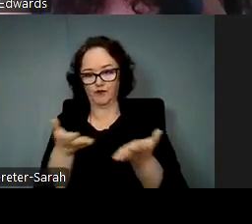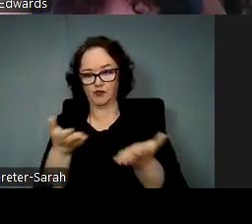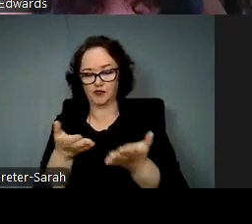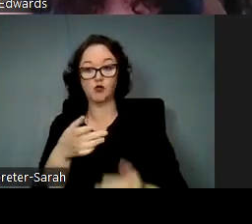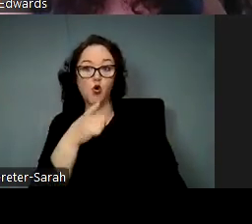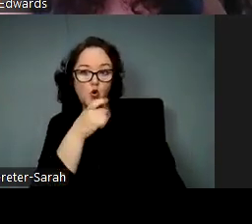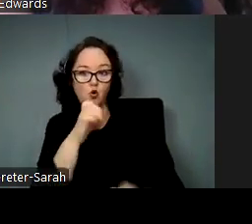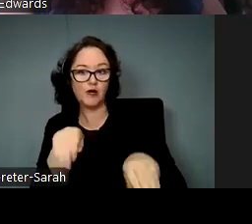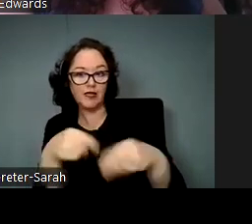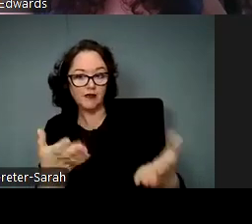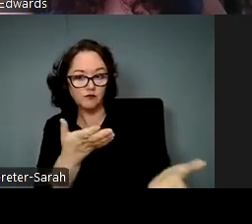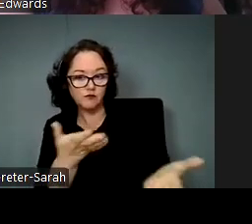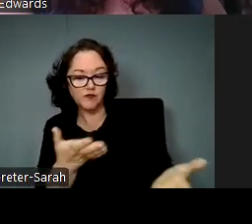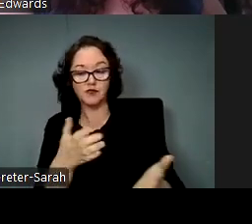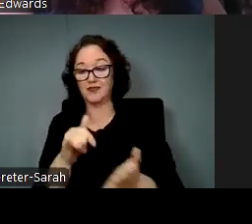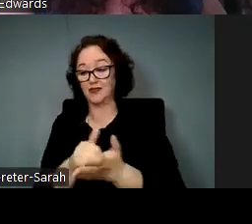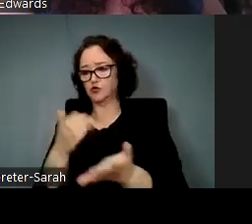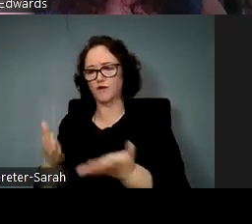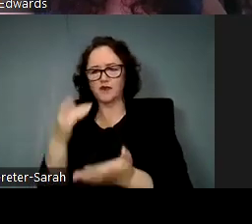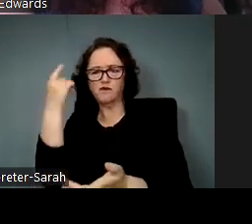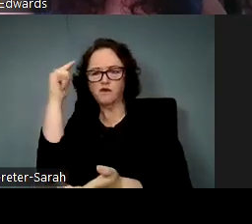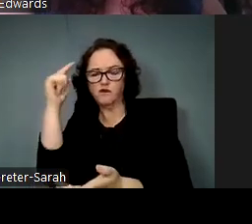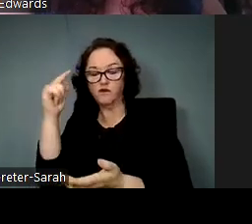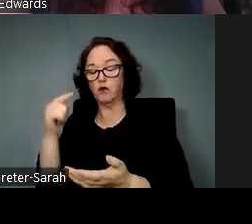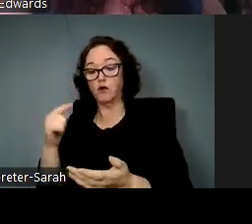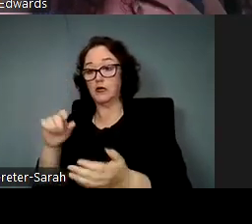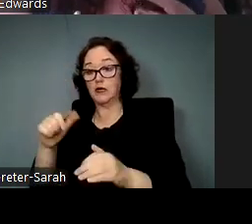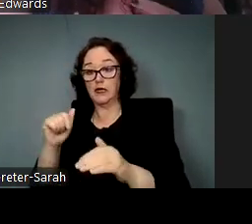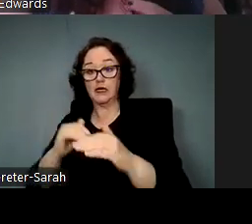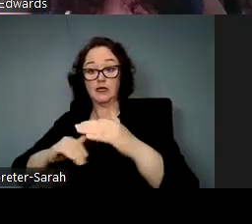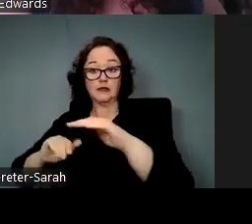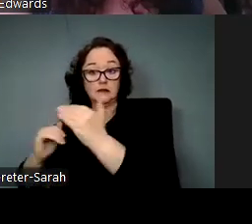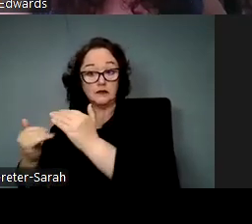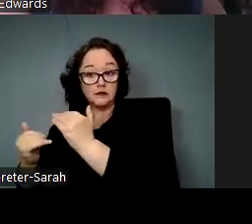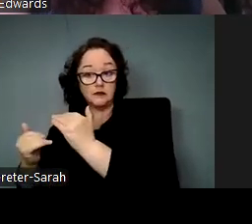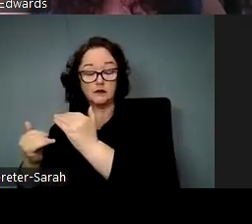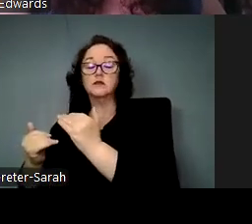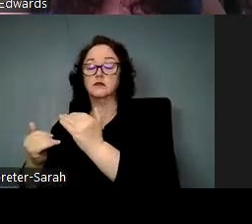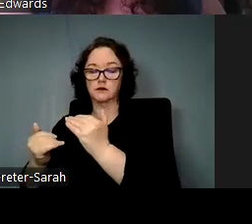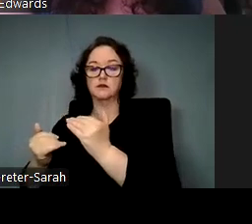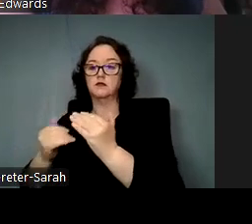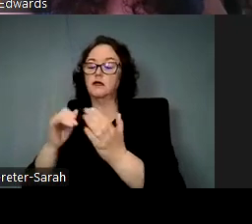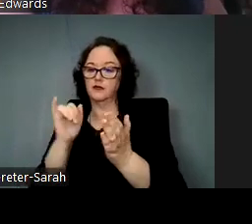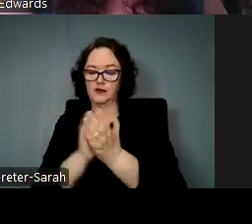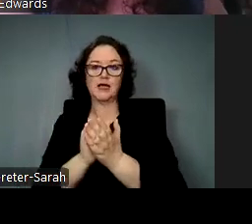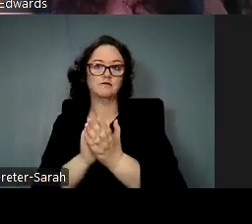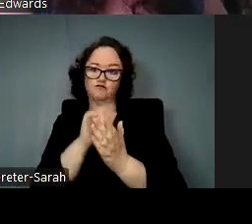what the service is supposed to do, and any limitations on the service. It really is the heart of a waiver. And so, this is one